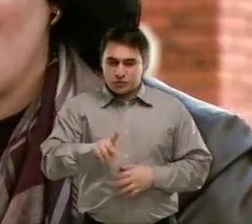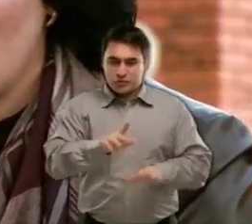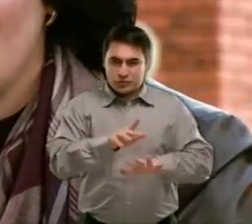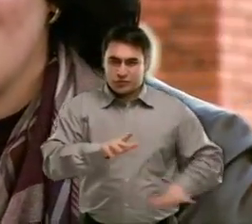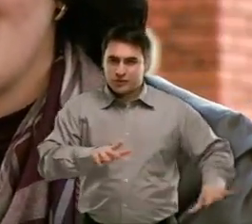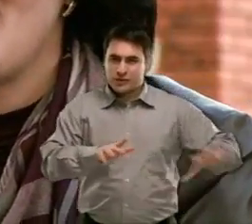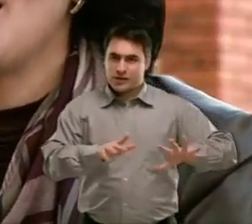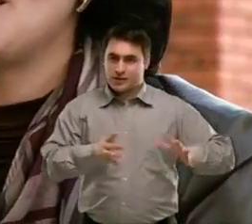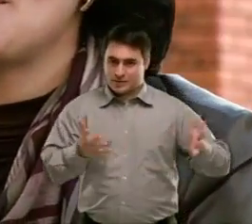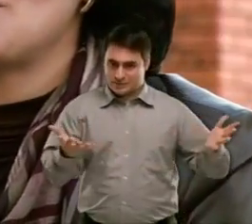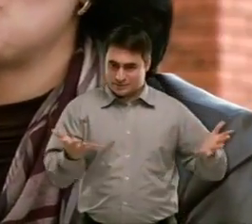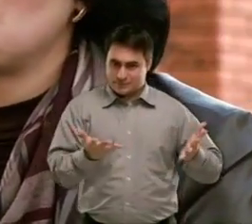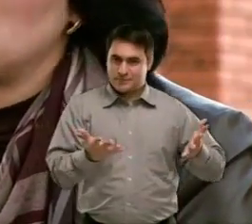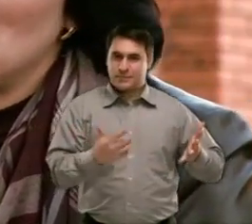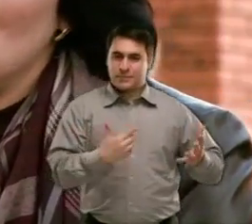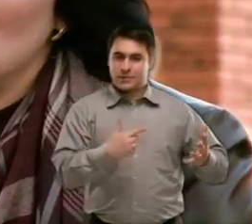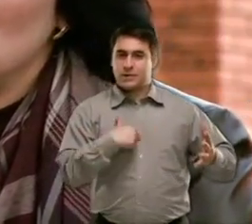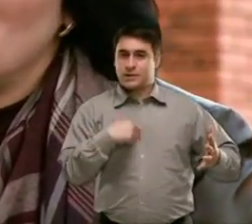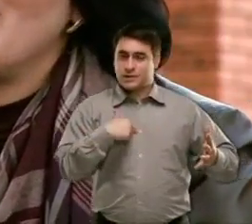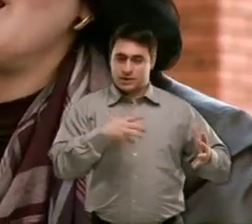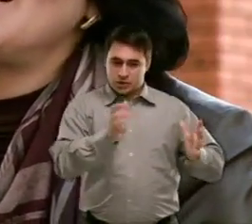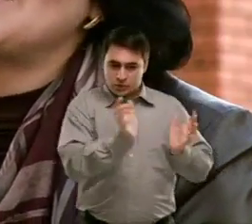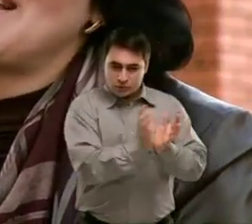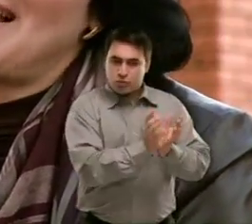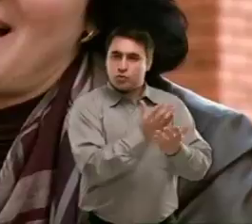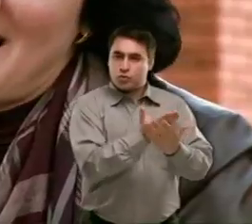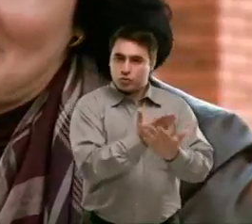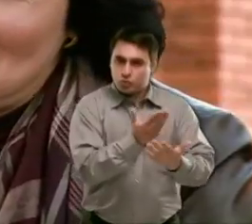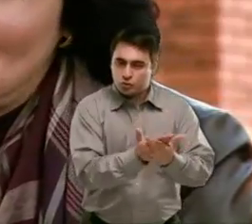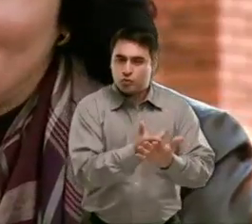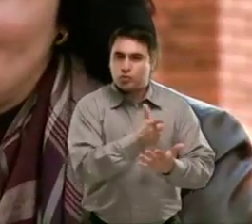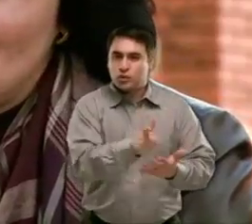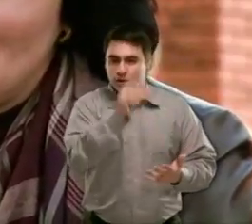They go to study groups, they relate their experiences,